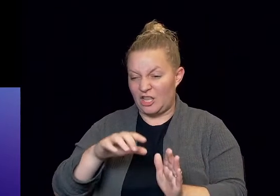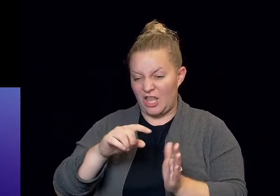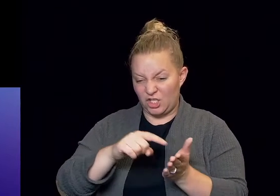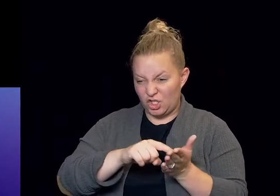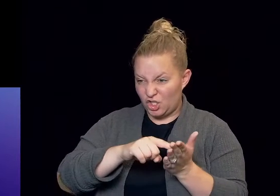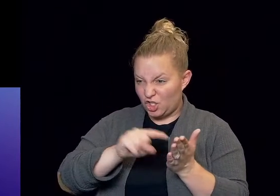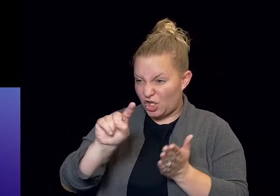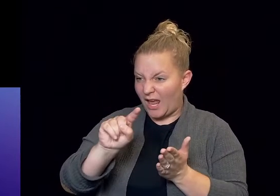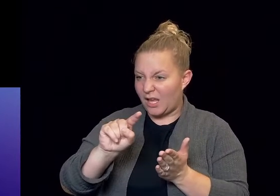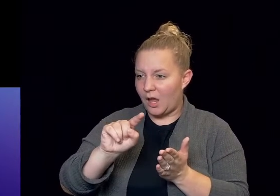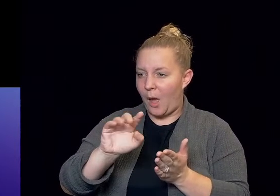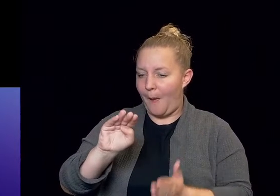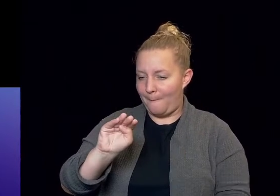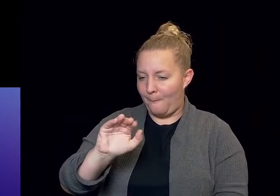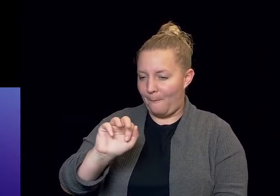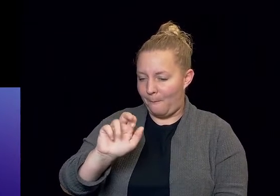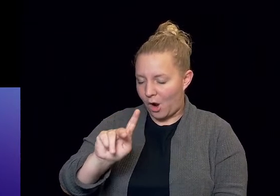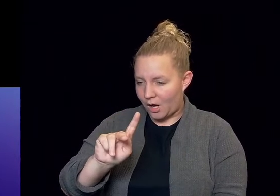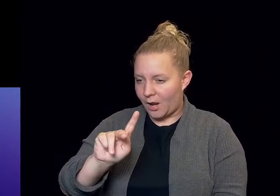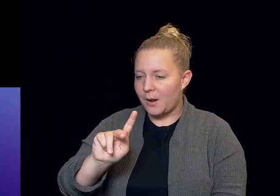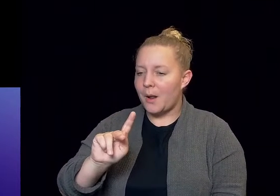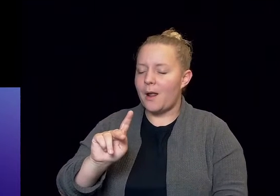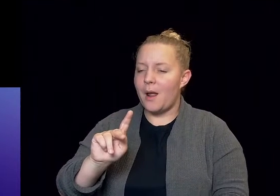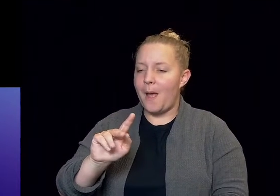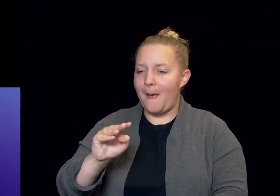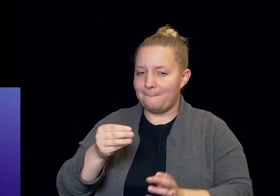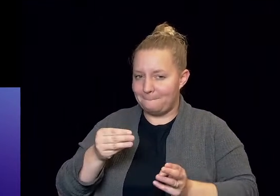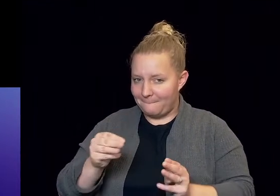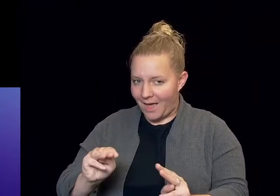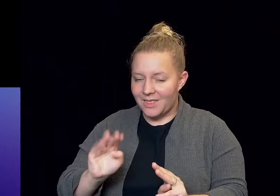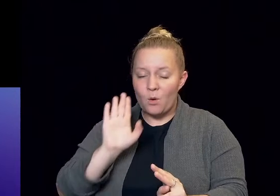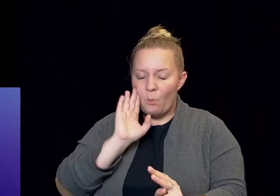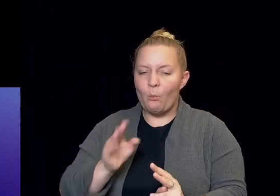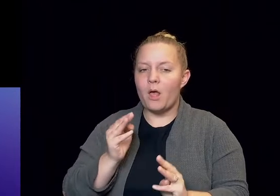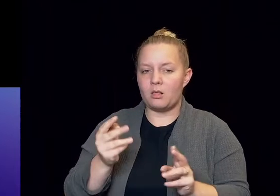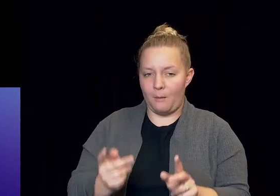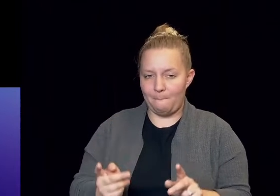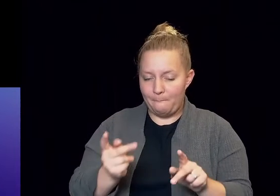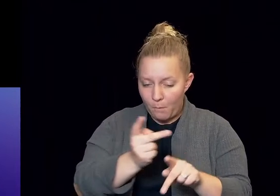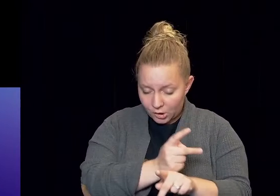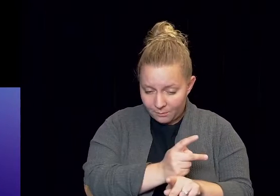for the check marks, you're going to multiply that whole number with the denominator. So, I'm going to